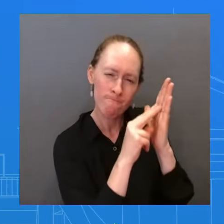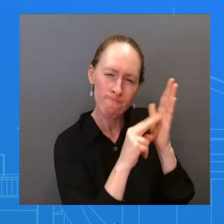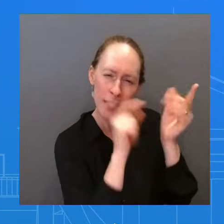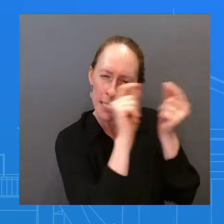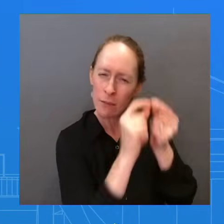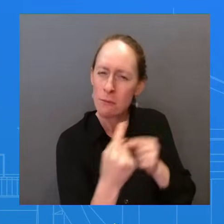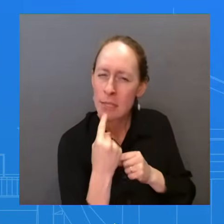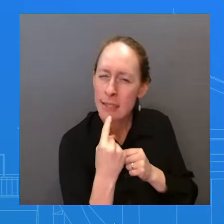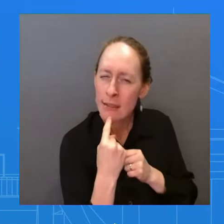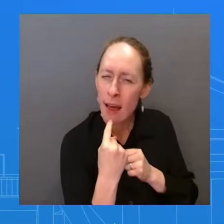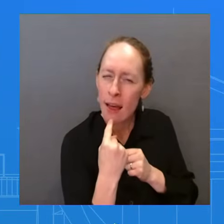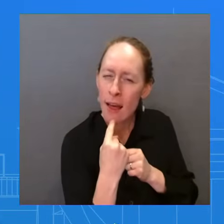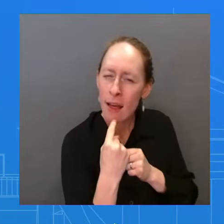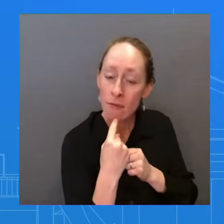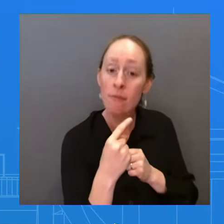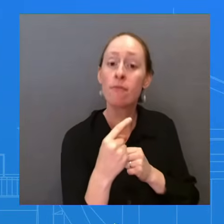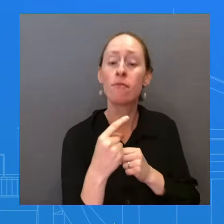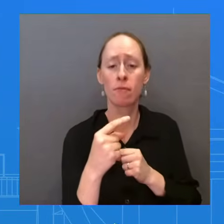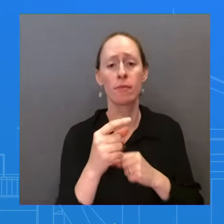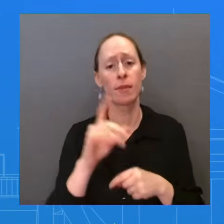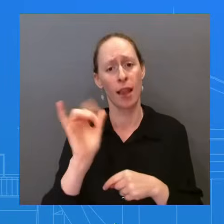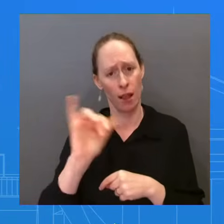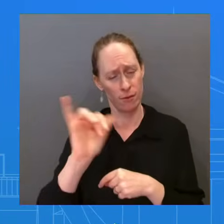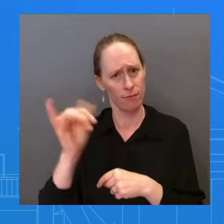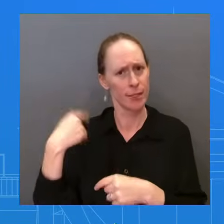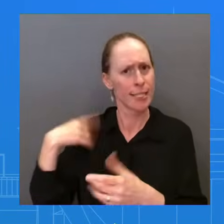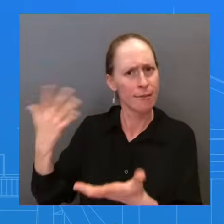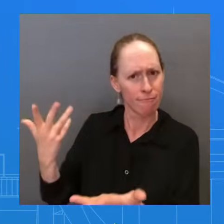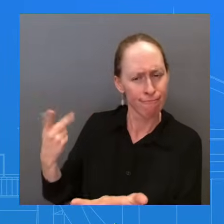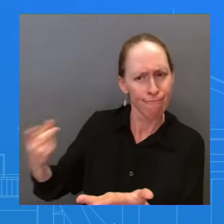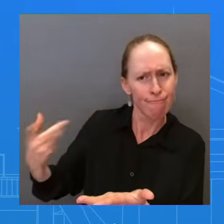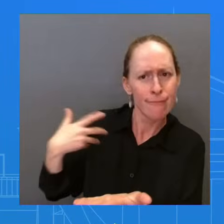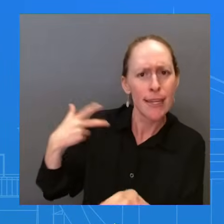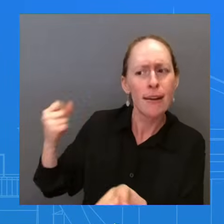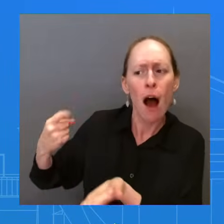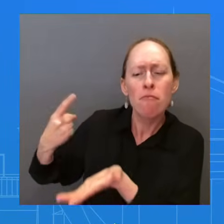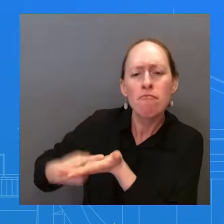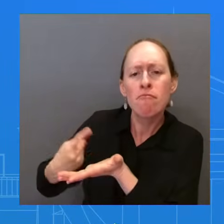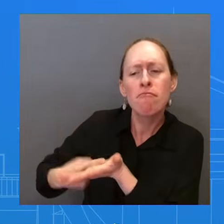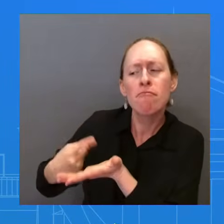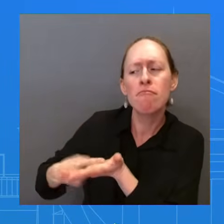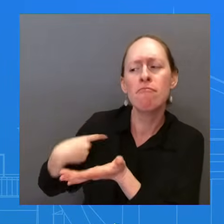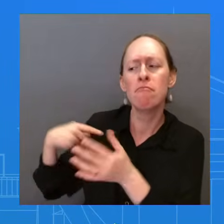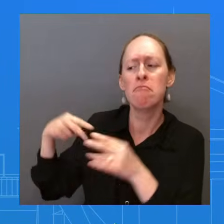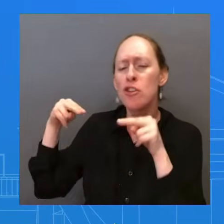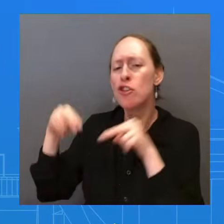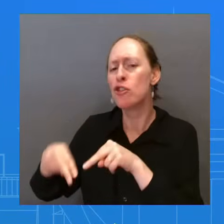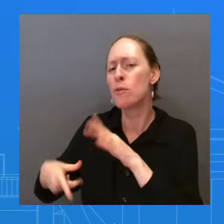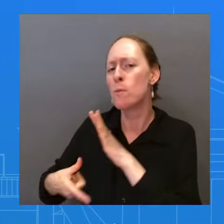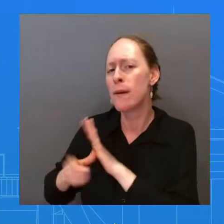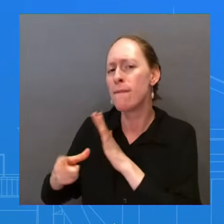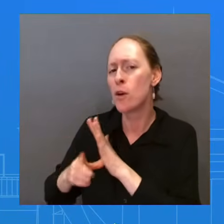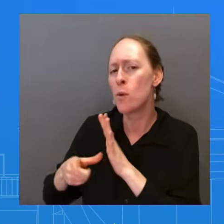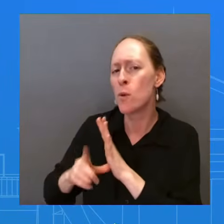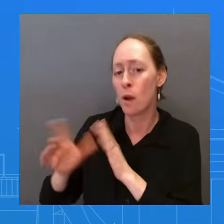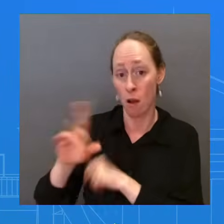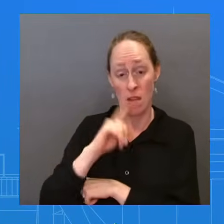had was about whether China and Russia, or either one, should be considered an evil regime.